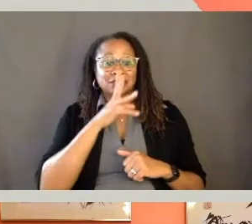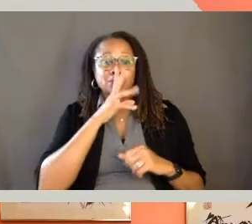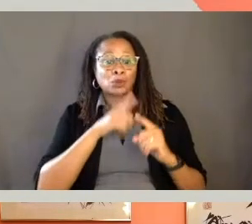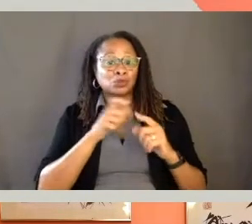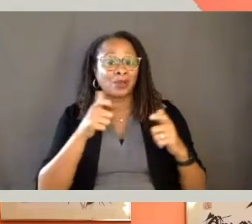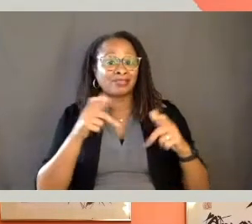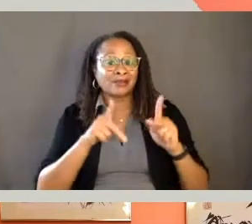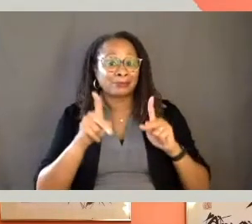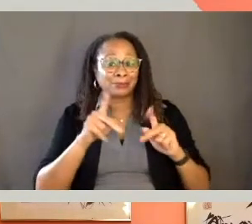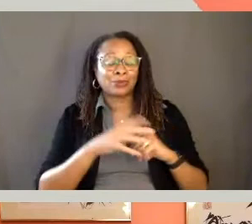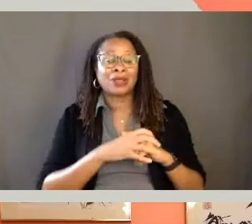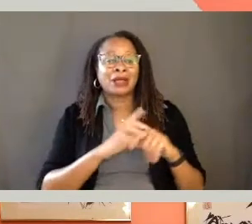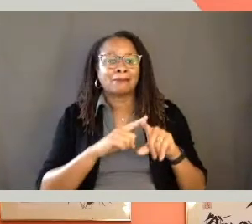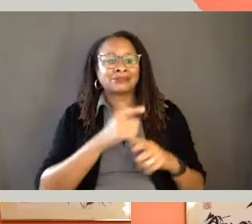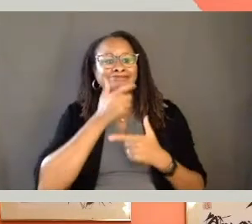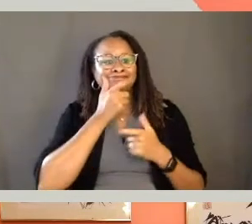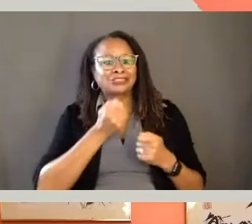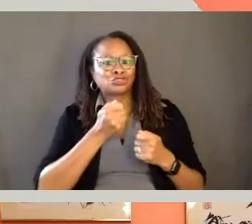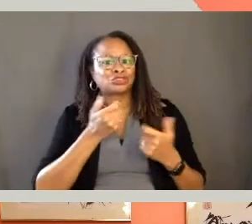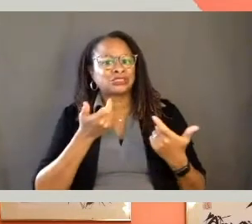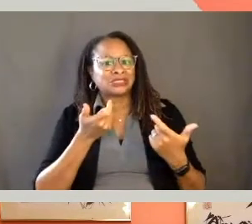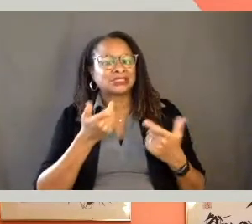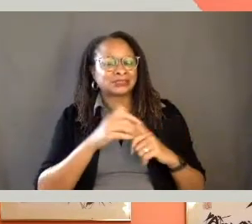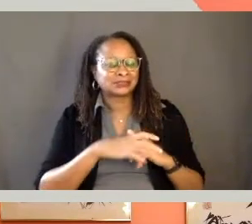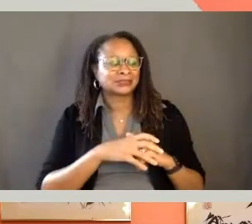I mean, it's interesting because I think, you know,